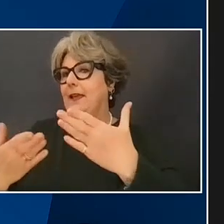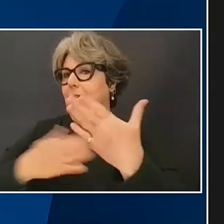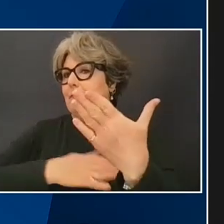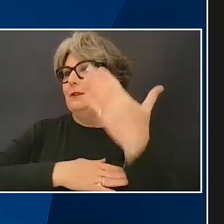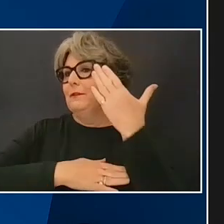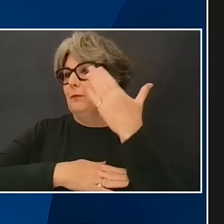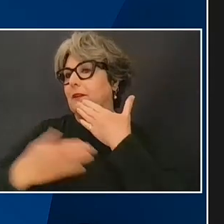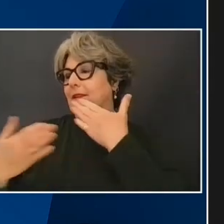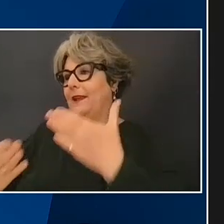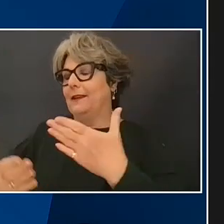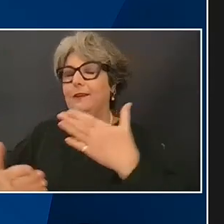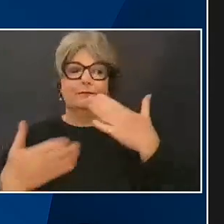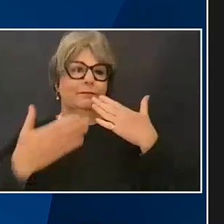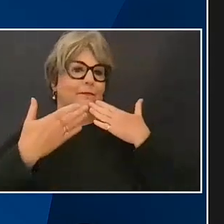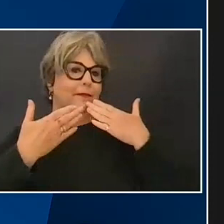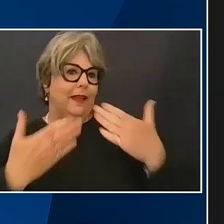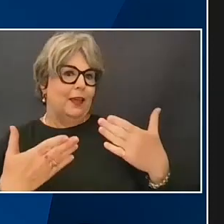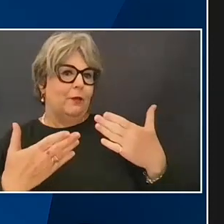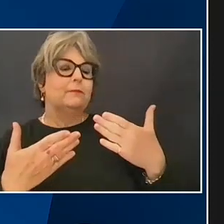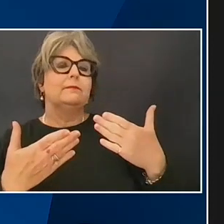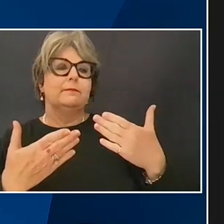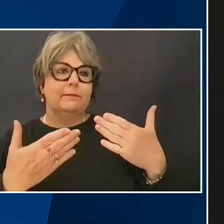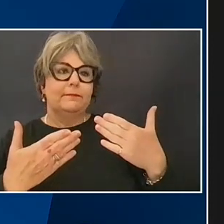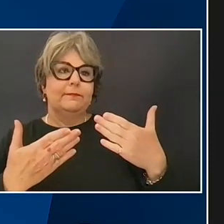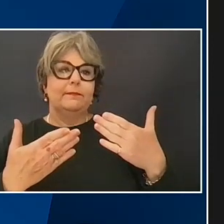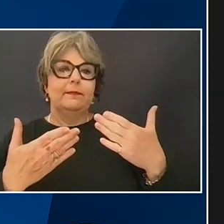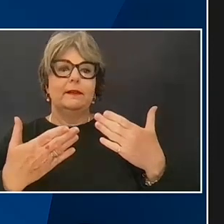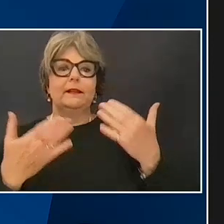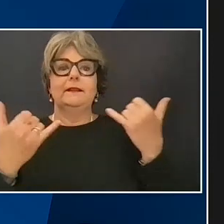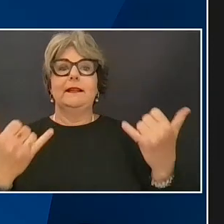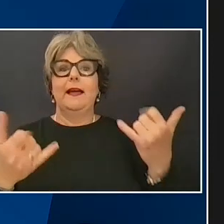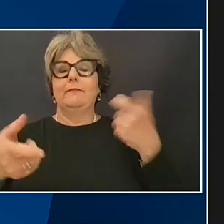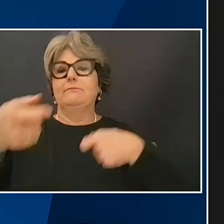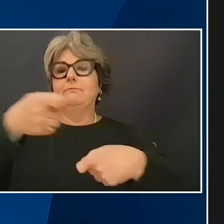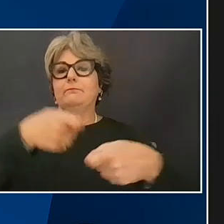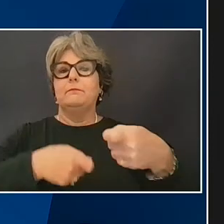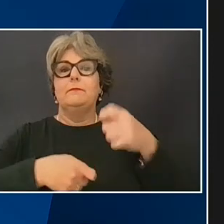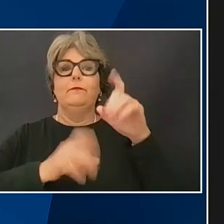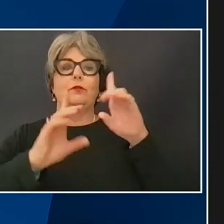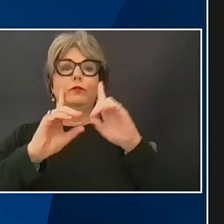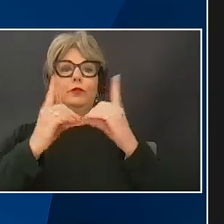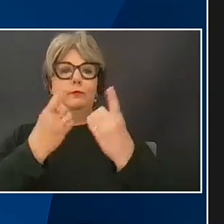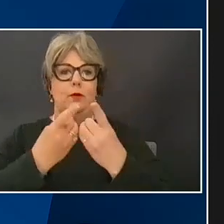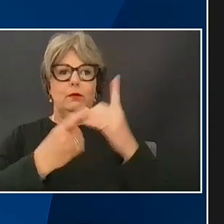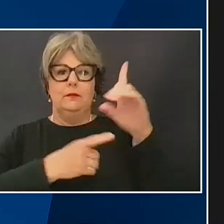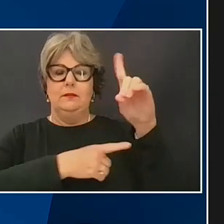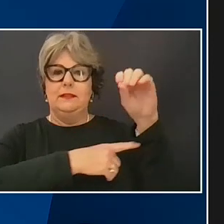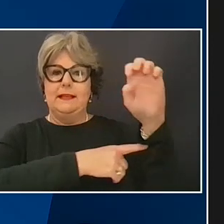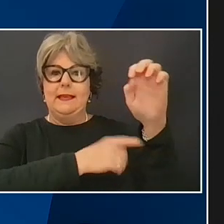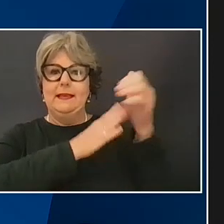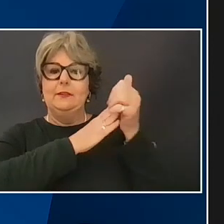Thank you. Coming to the table on behalf of the Department to lead us is Herman